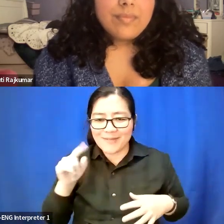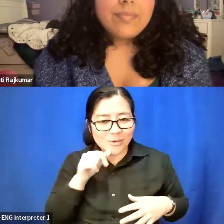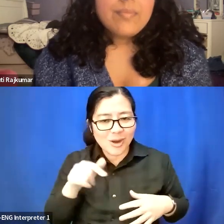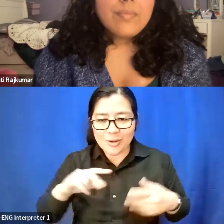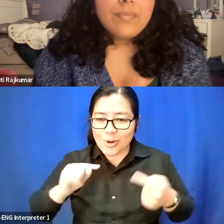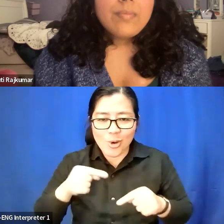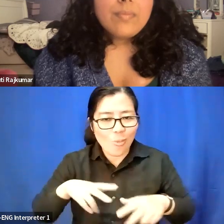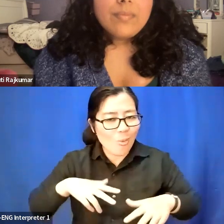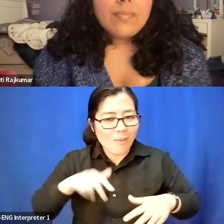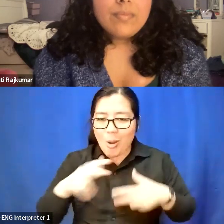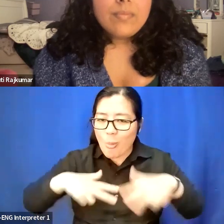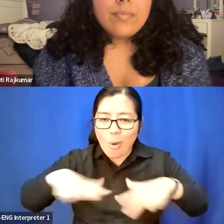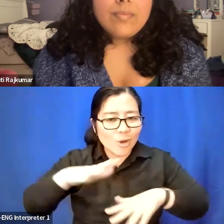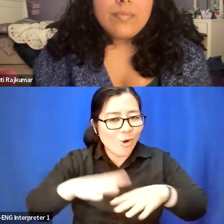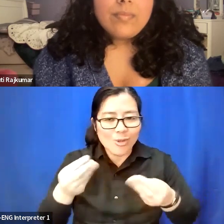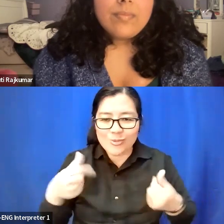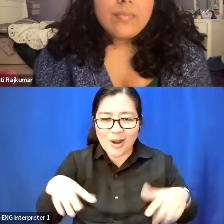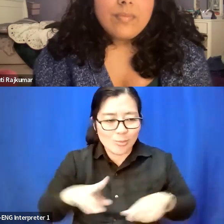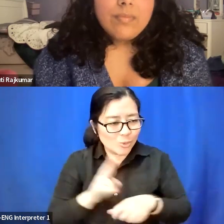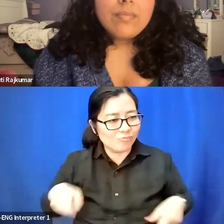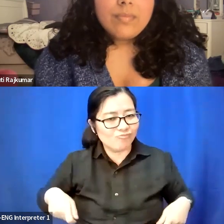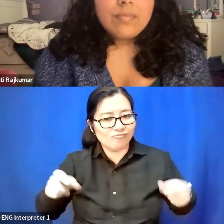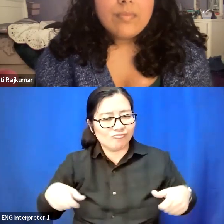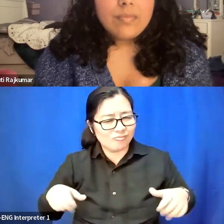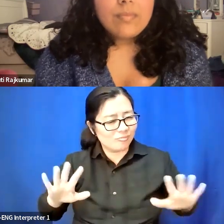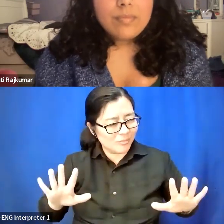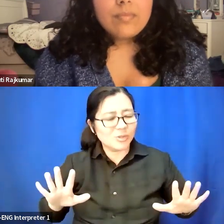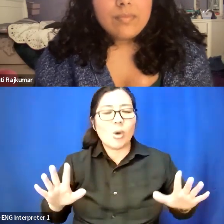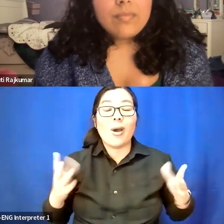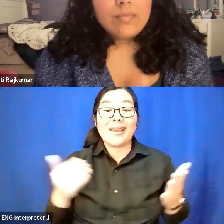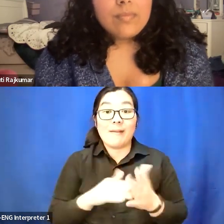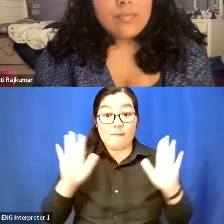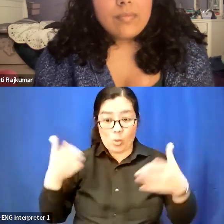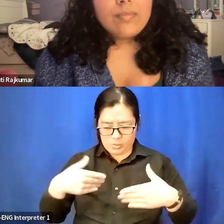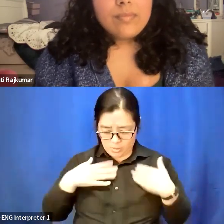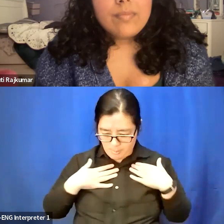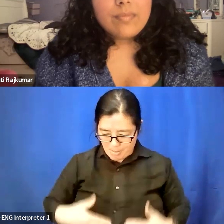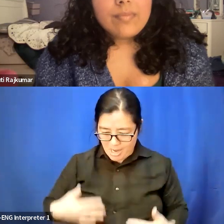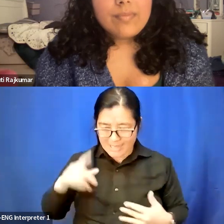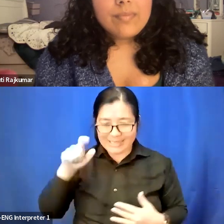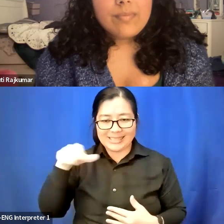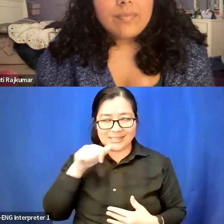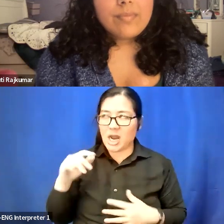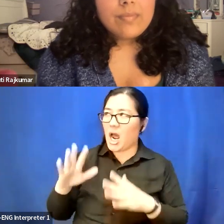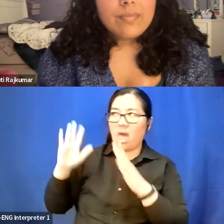So, again, it's like centering what our body needs and not what people think we should have. Melissa?